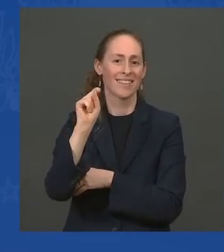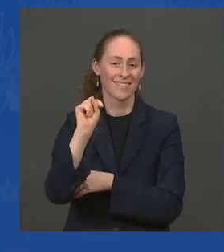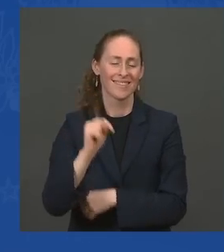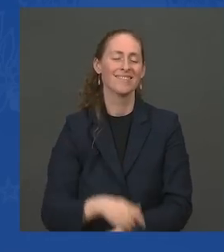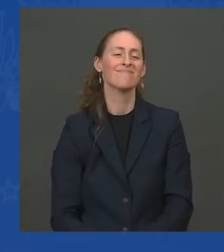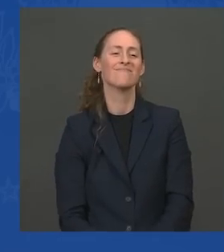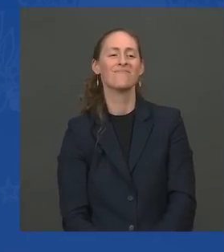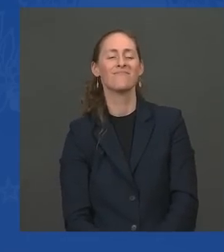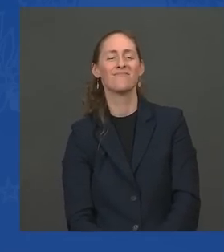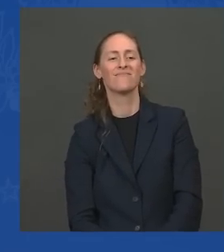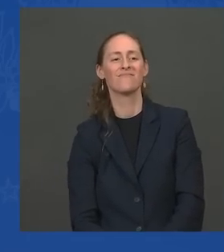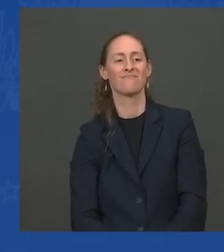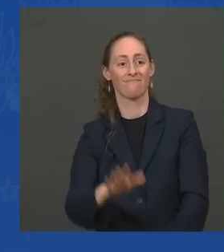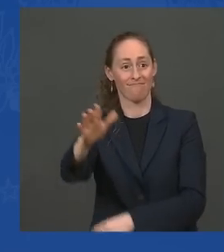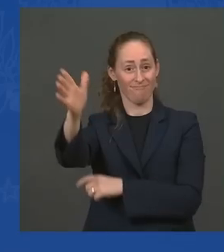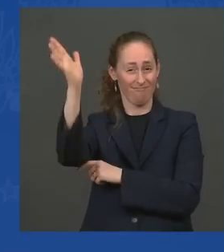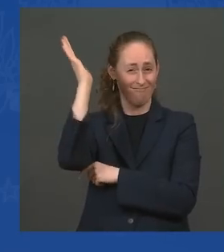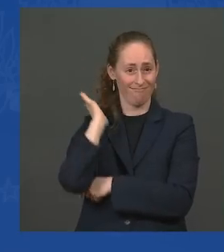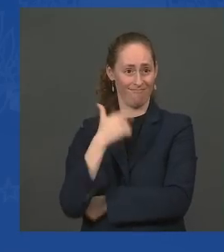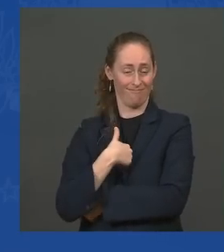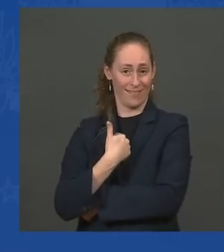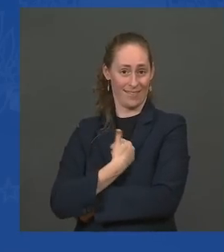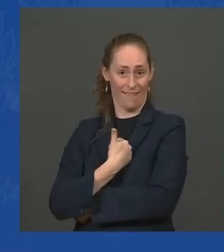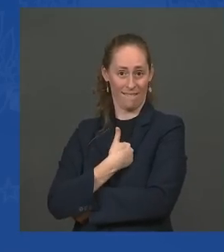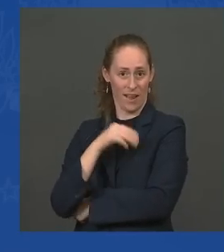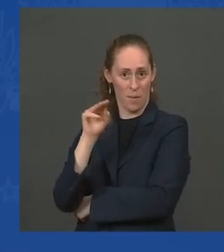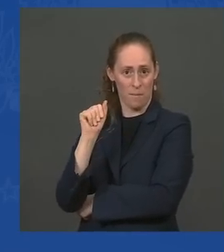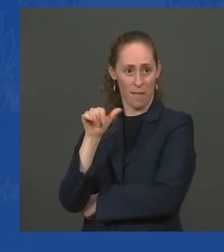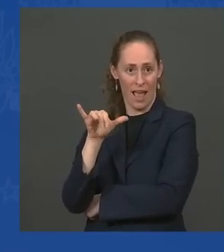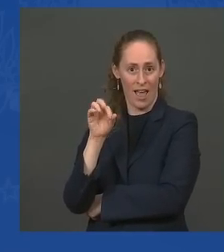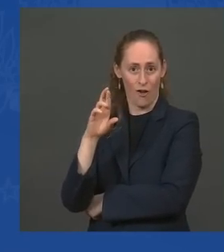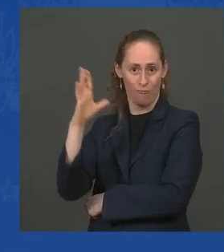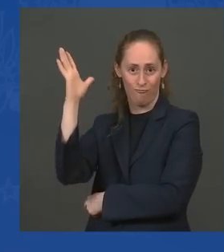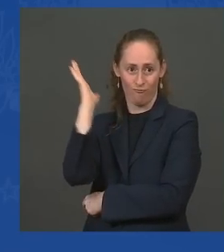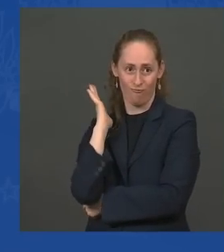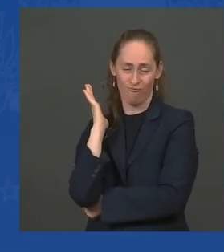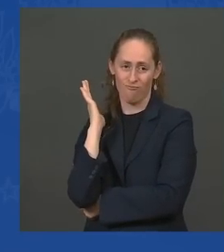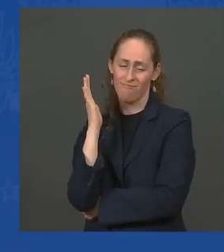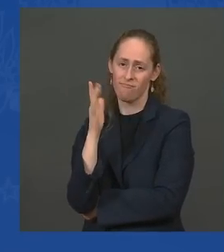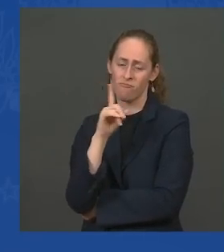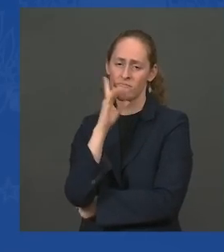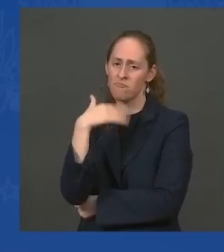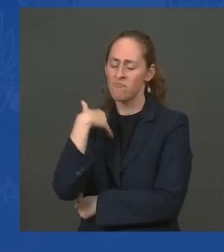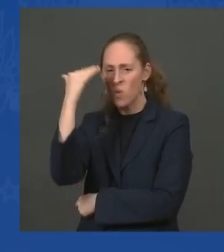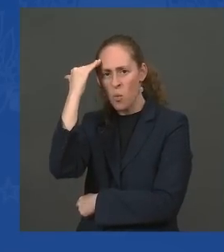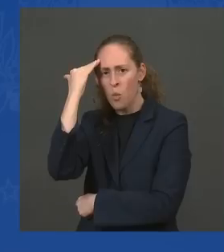Senator Stabenow and Senator Peters, Thank you very much for the great work that you have done to the congressional delegations.